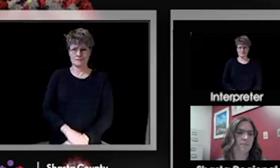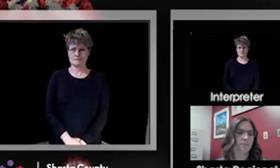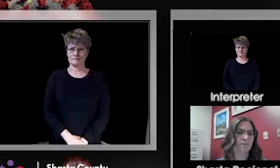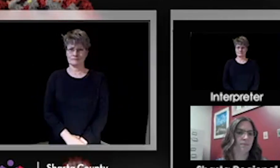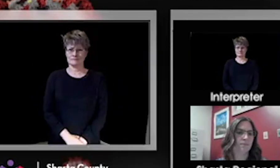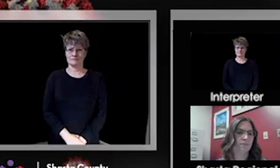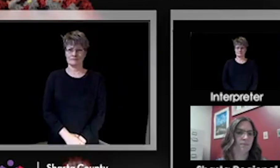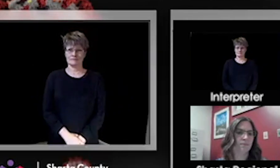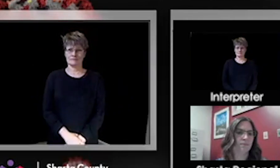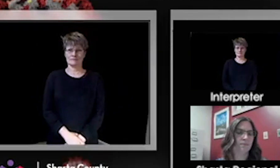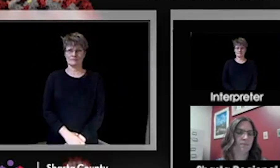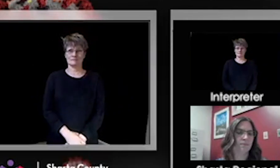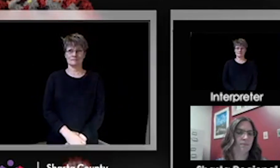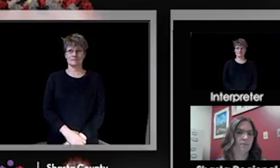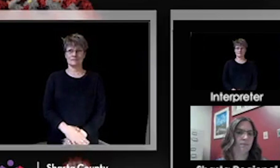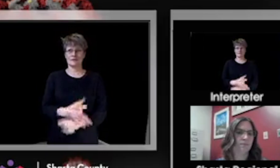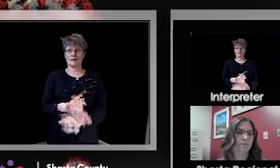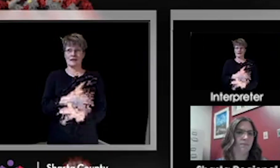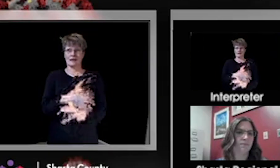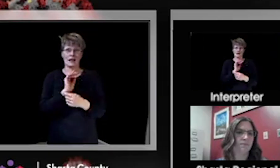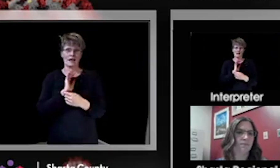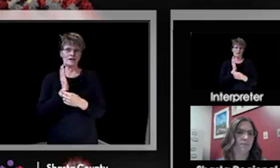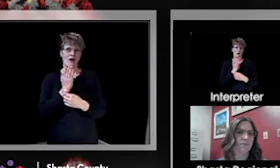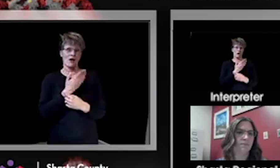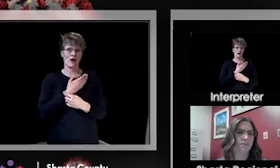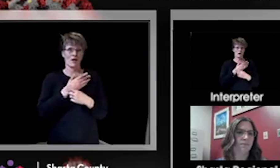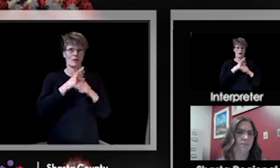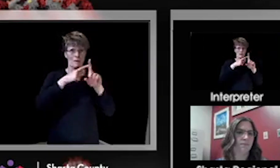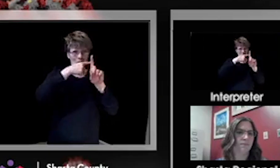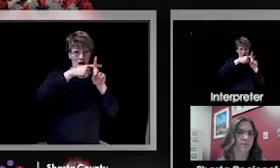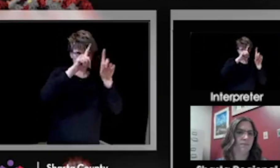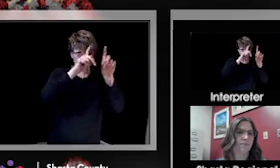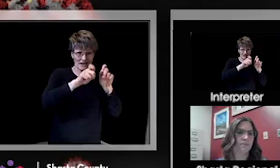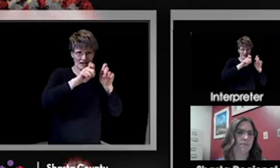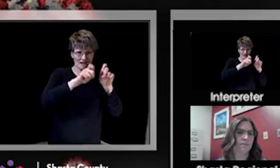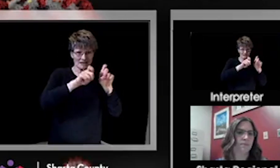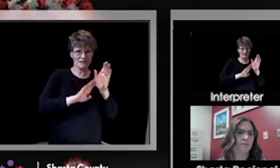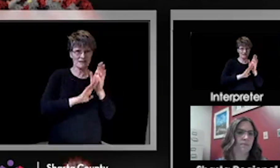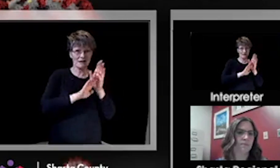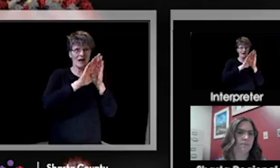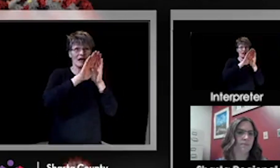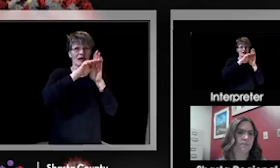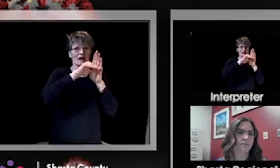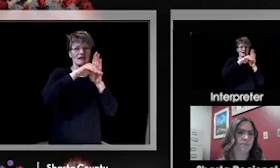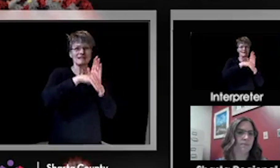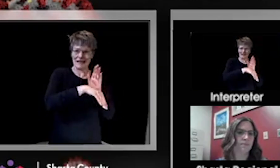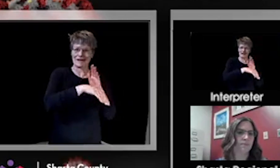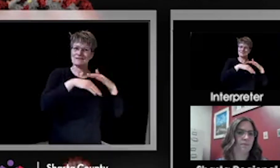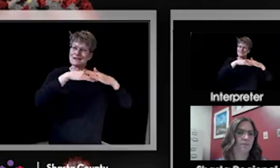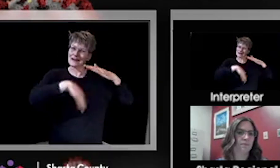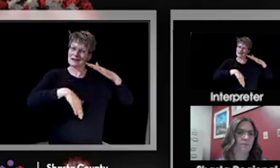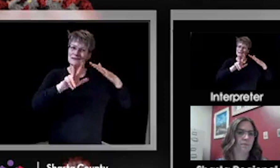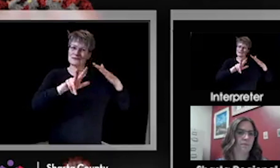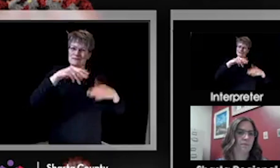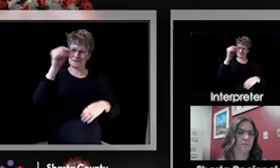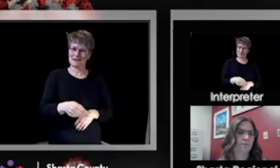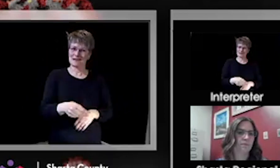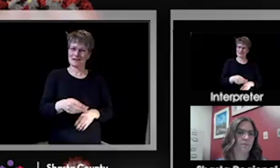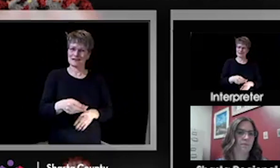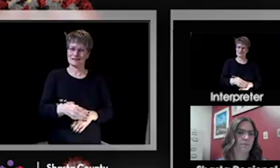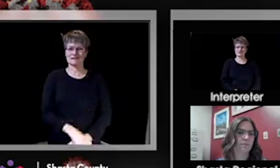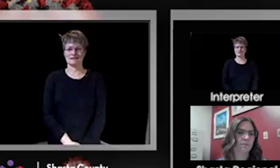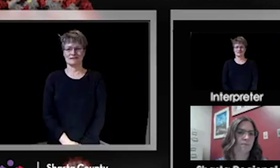of total tests has gone down over time. I think we’re under 3% now. While we can’t